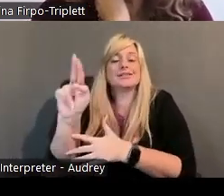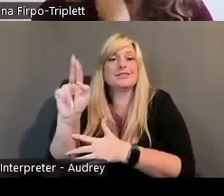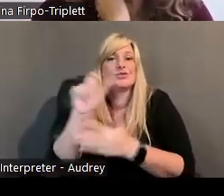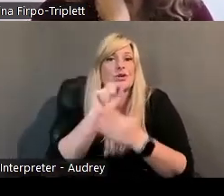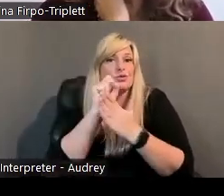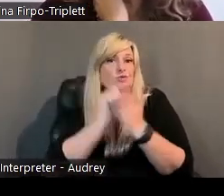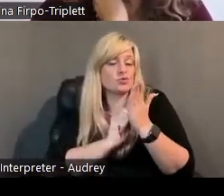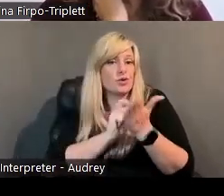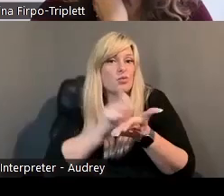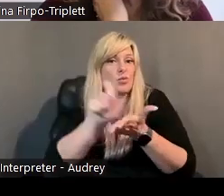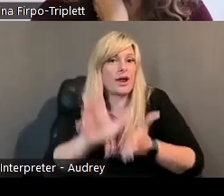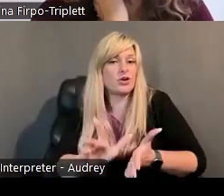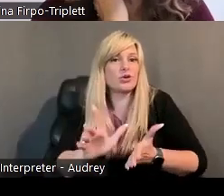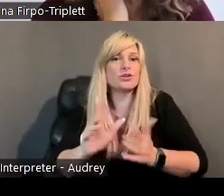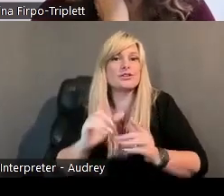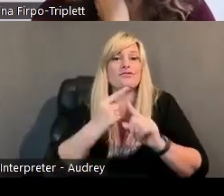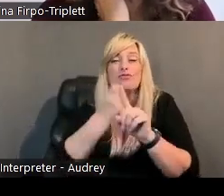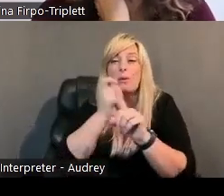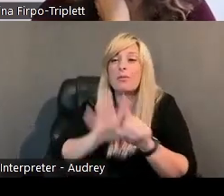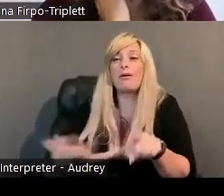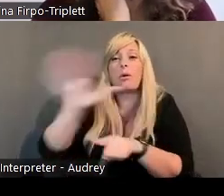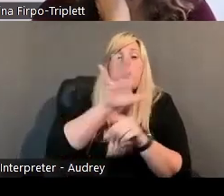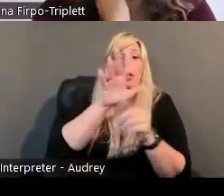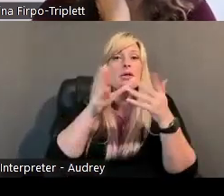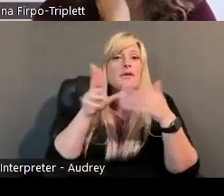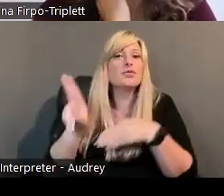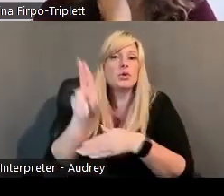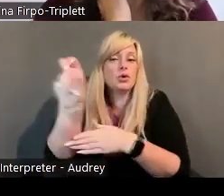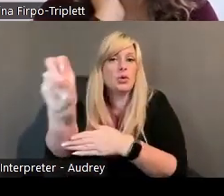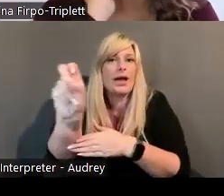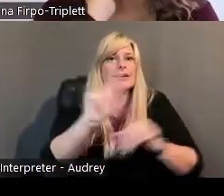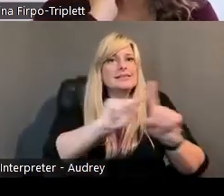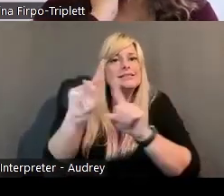had different life experiences, different support needs. We worked with them to help accommodate